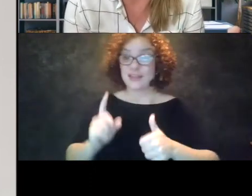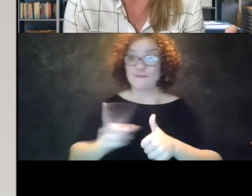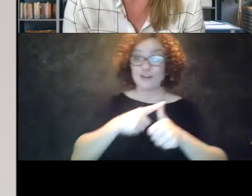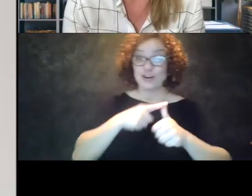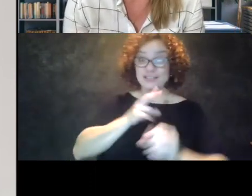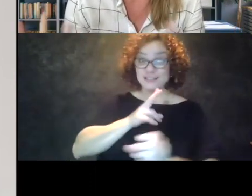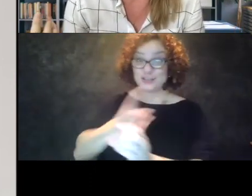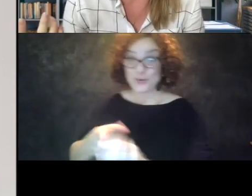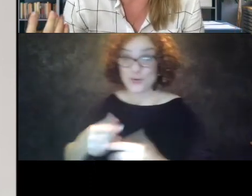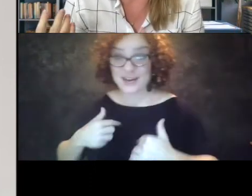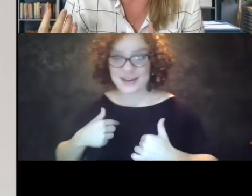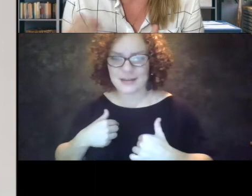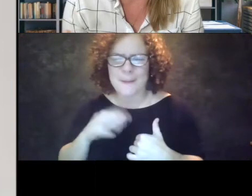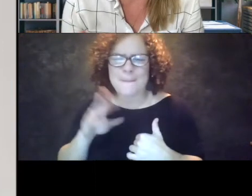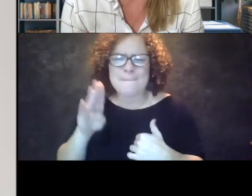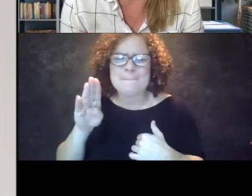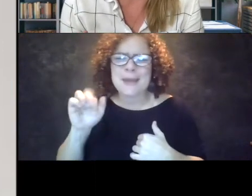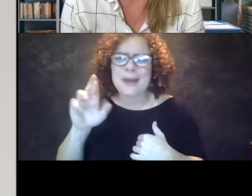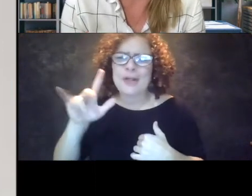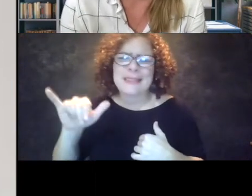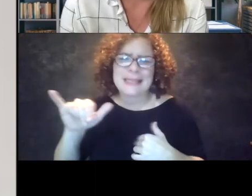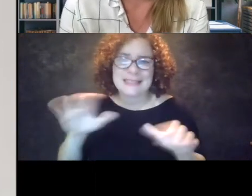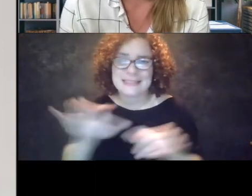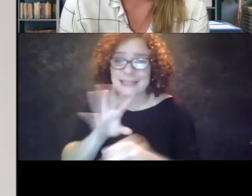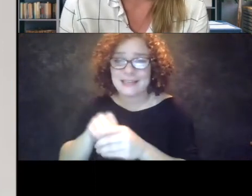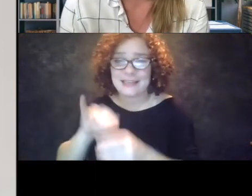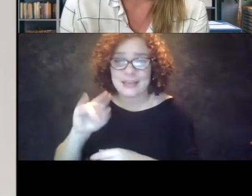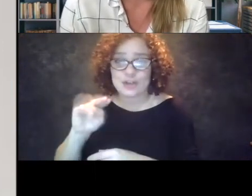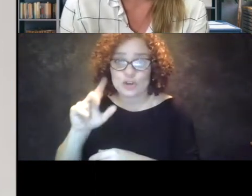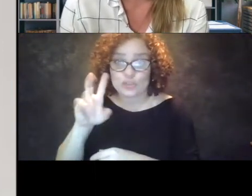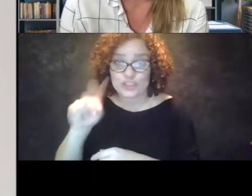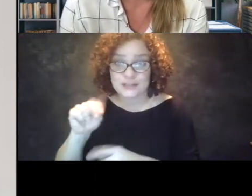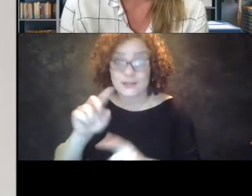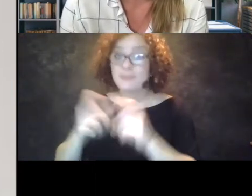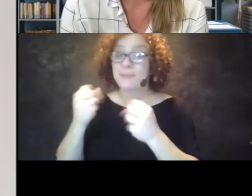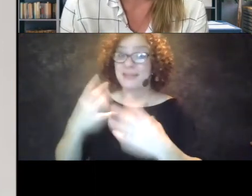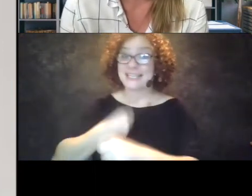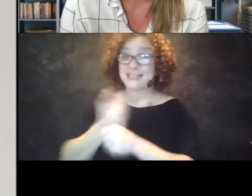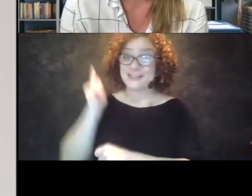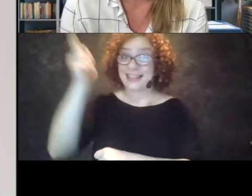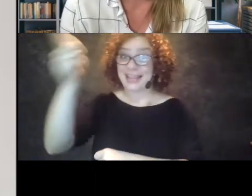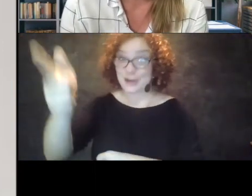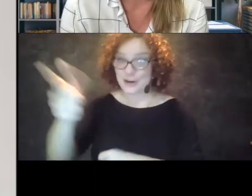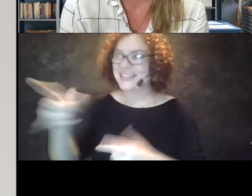Years later, they're still doing all the practices, even though I'm not there, yet, it's great.